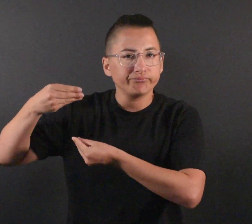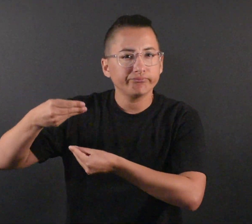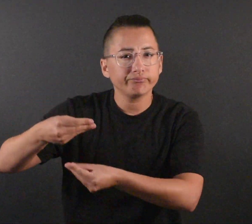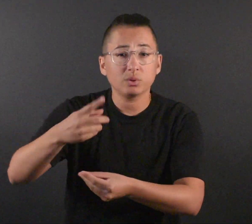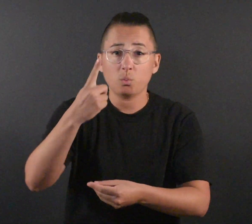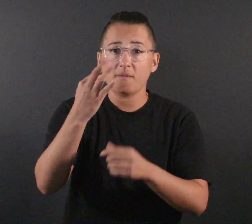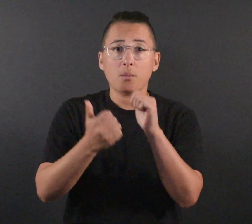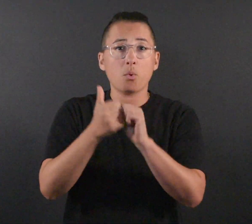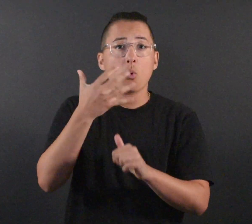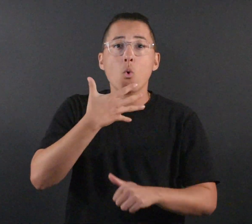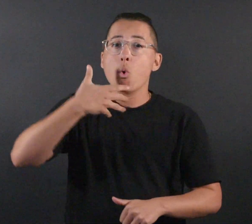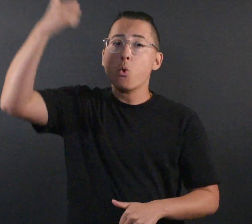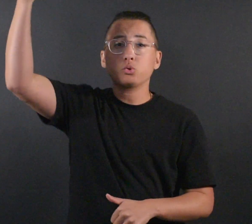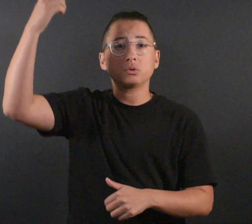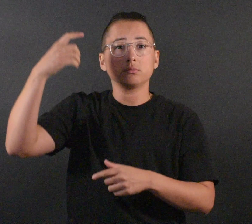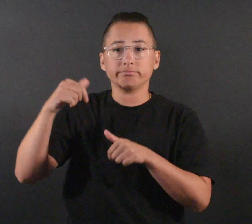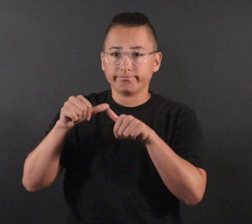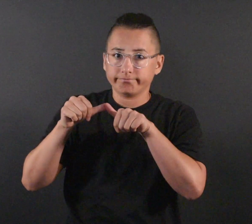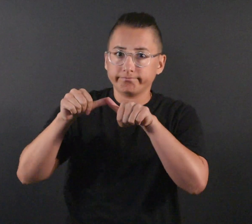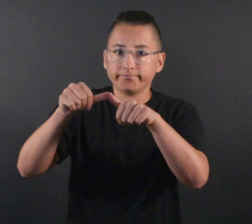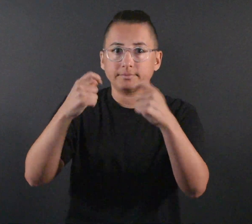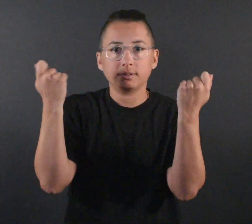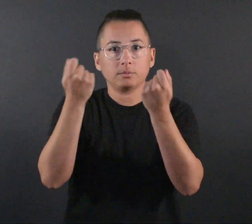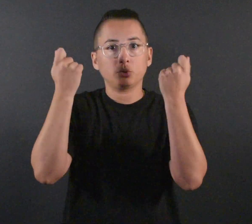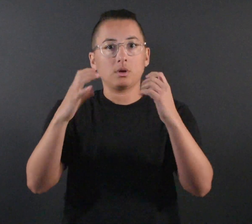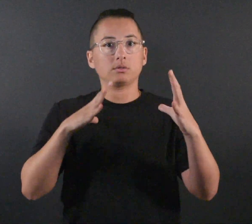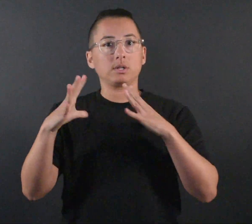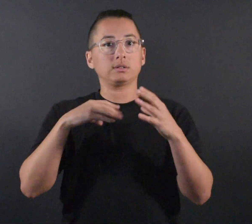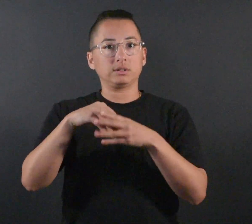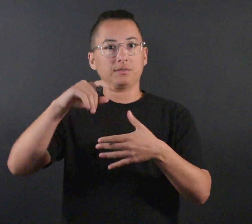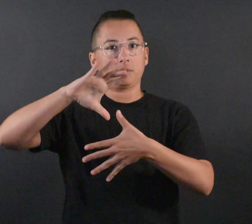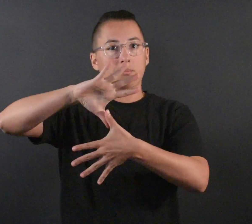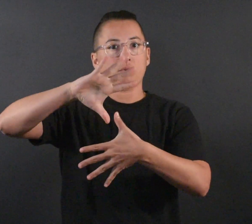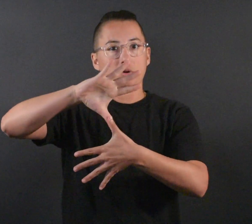and is among the oldest continually-celebrated holidays in the Americas.